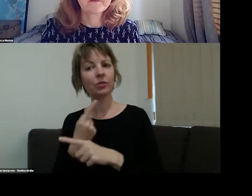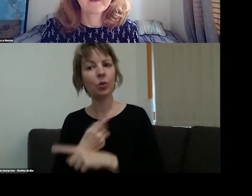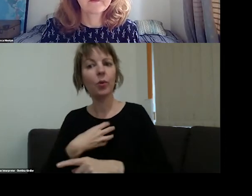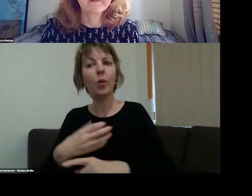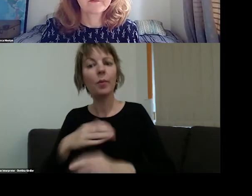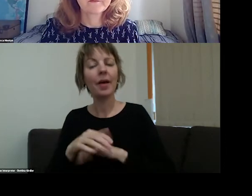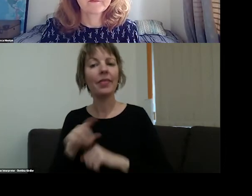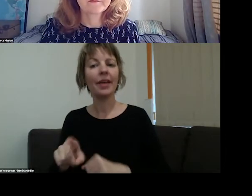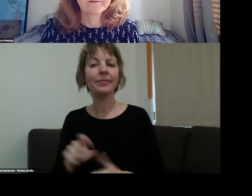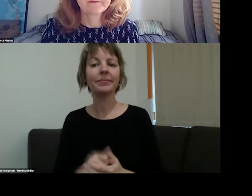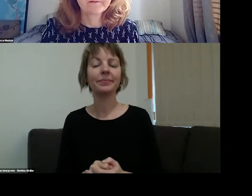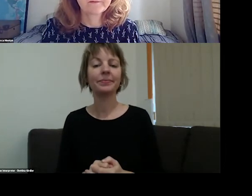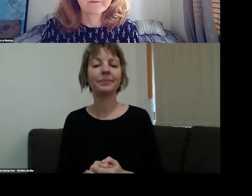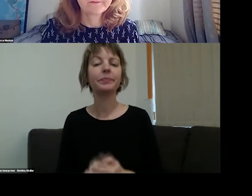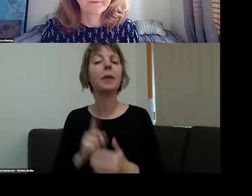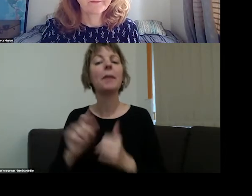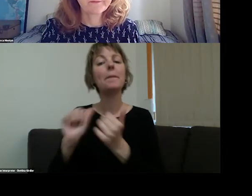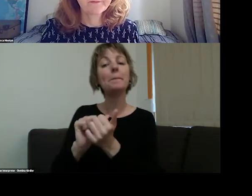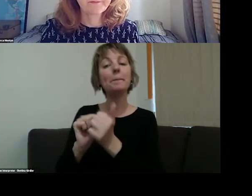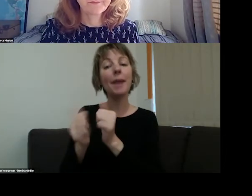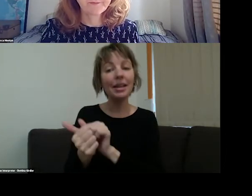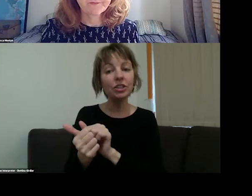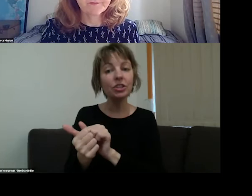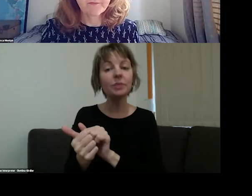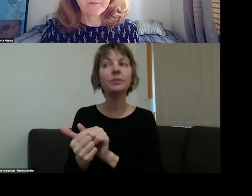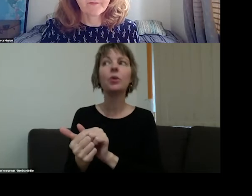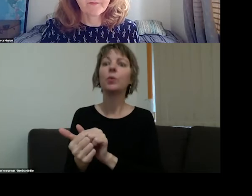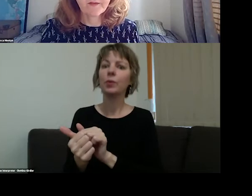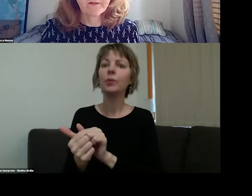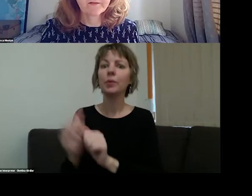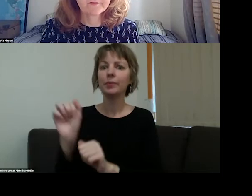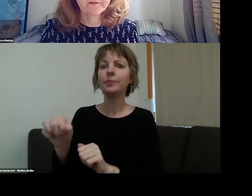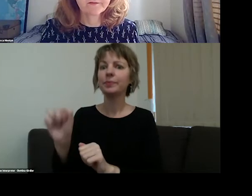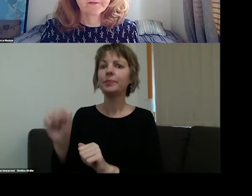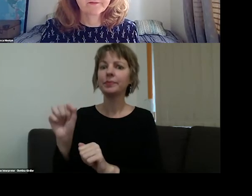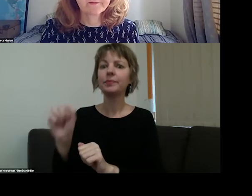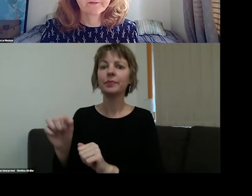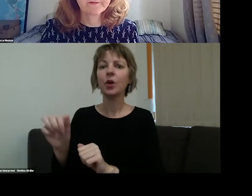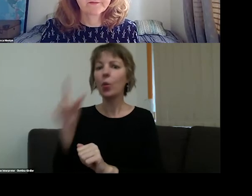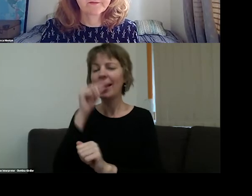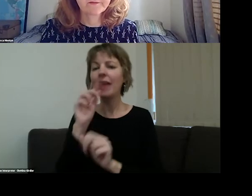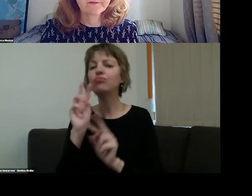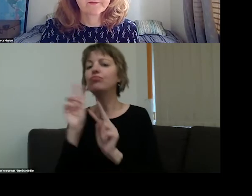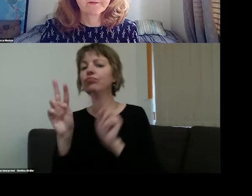But in terms of partnerships and leveraging other partnerships, I think there's absolutely places we can be looking to in aged care,